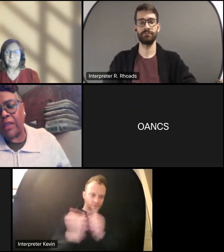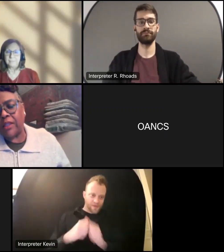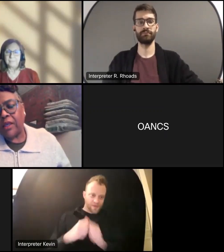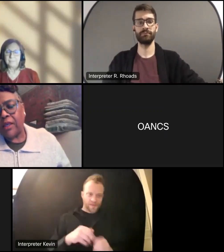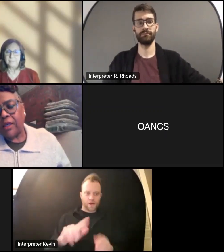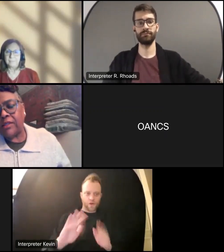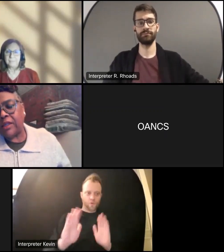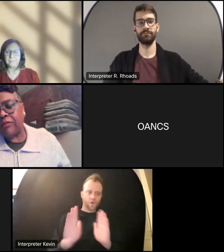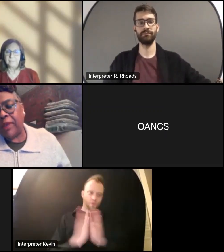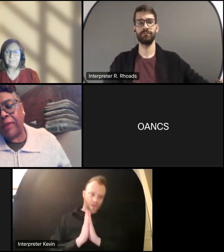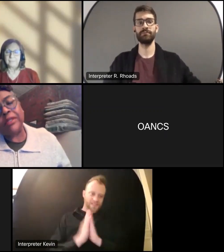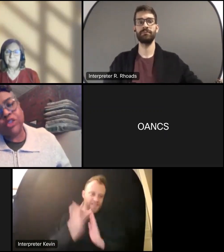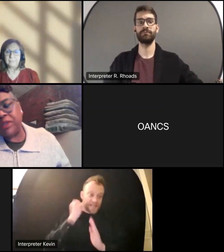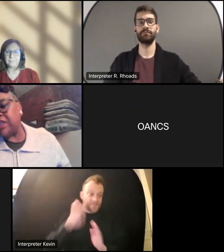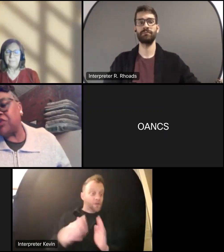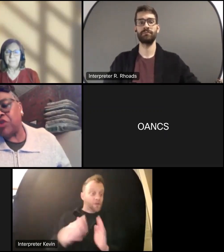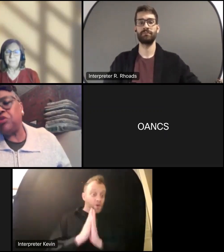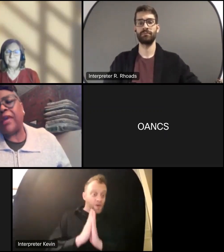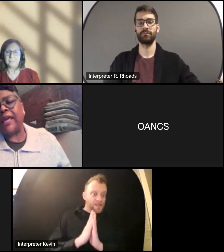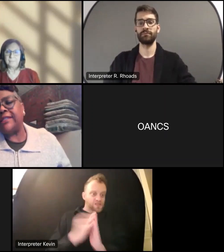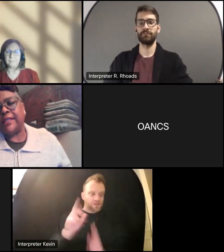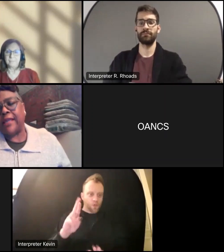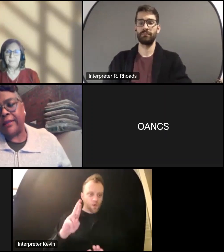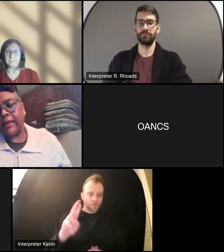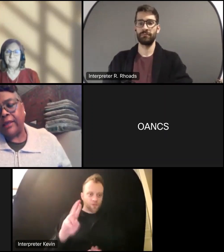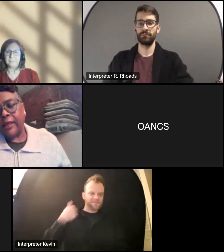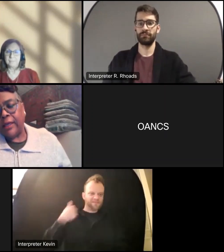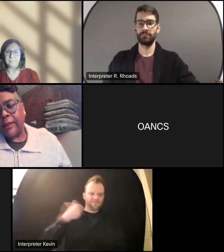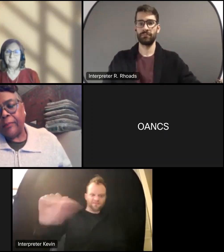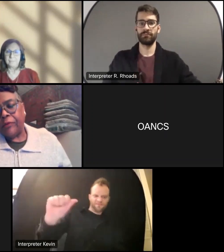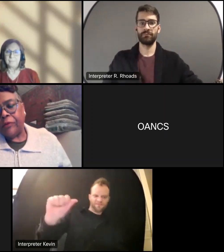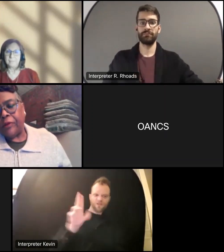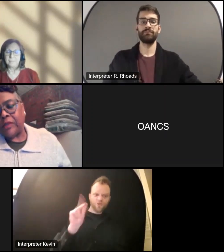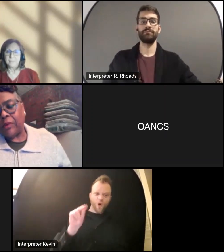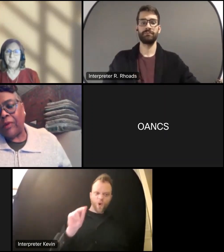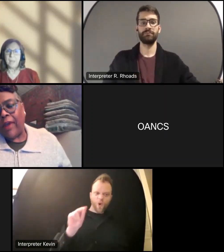they wanted instead of being belligerent and say "No, you can't see that." So that's what